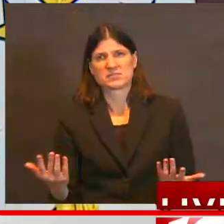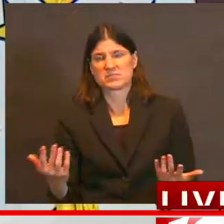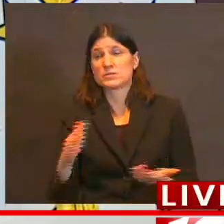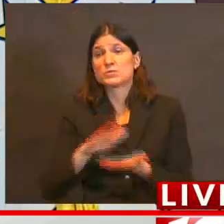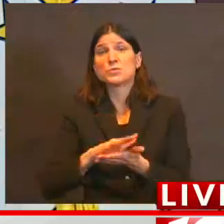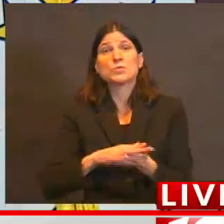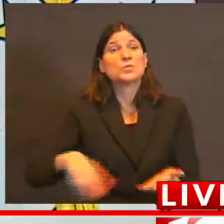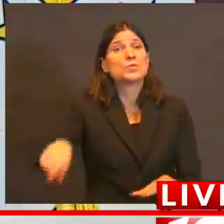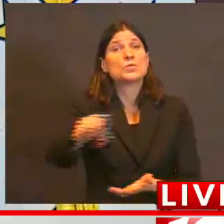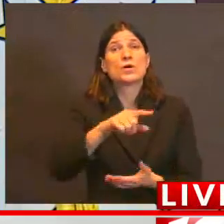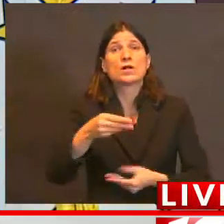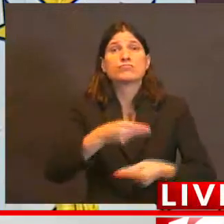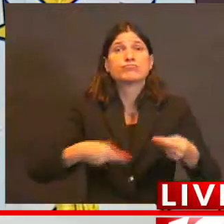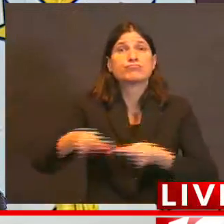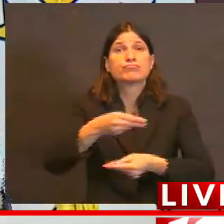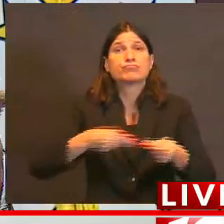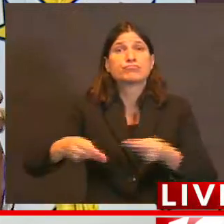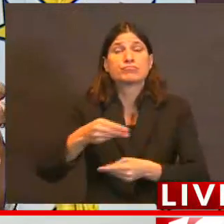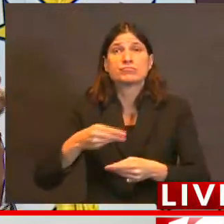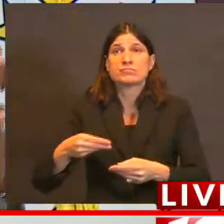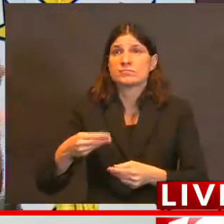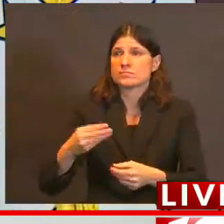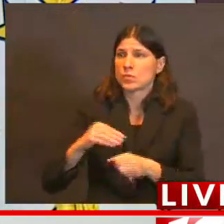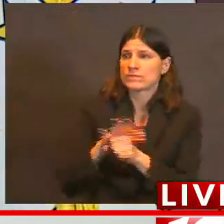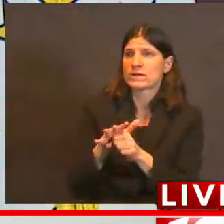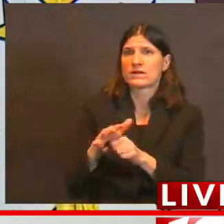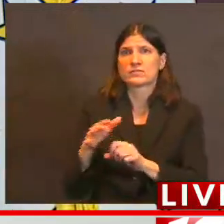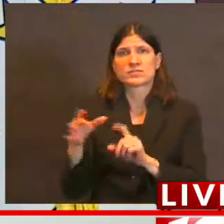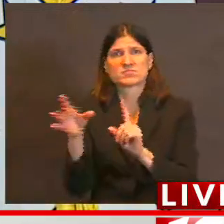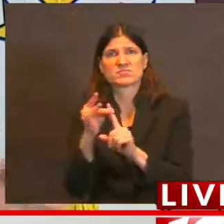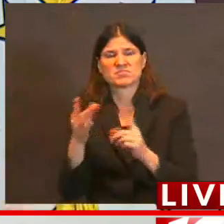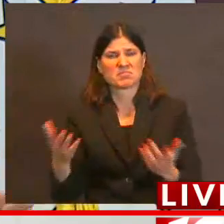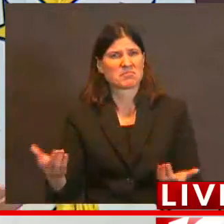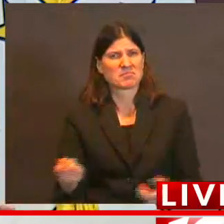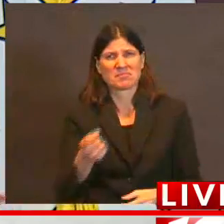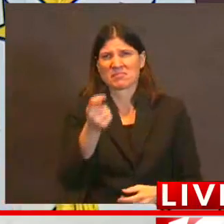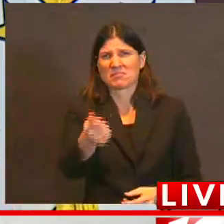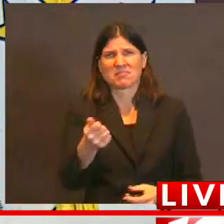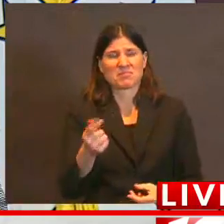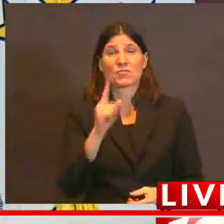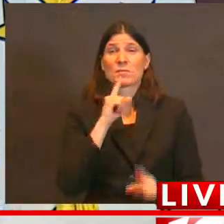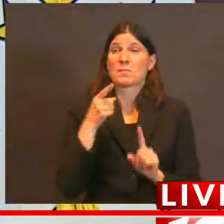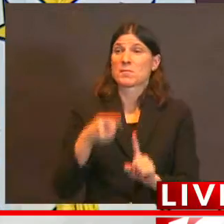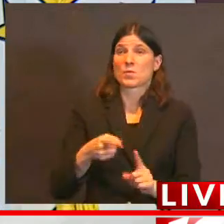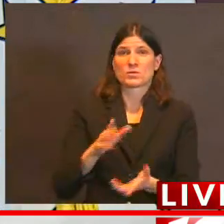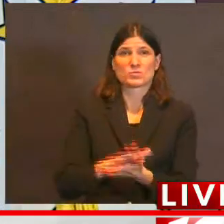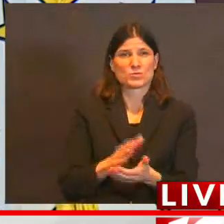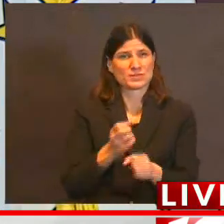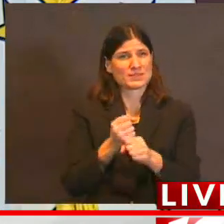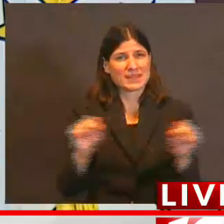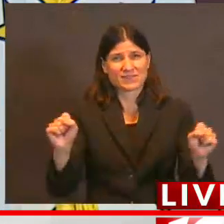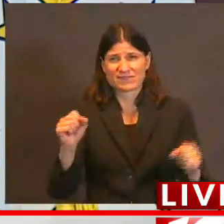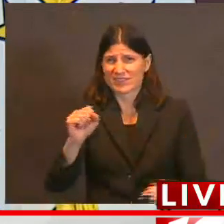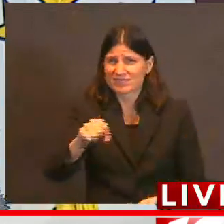HAD SIGNIFICANT. TRANSMISSION AND OUTBREAKS LEADING TO. MULTIPLE GENERATIONS OF CASES